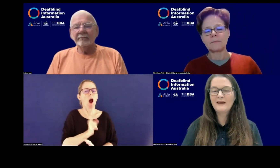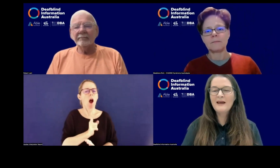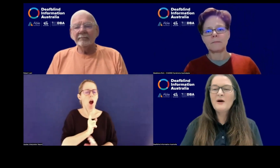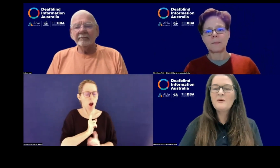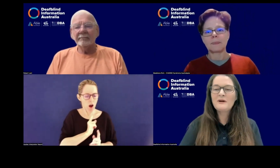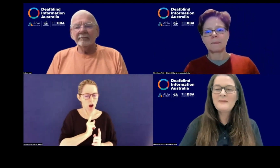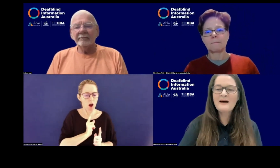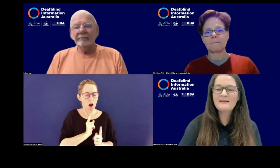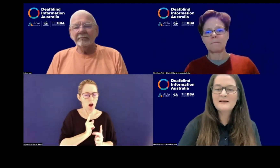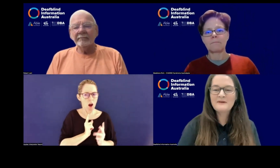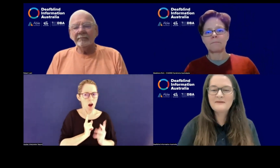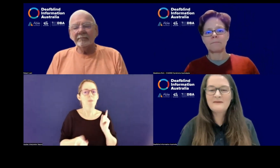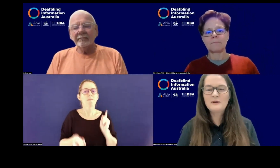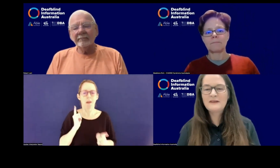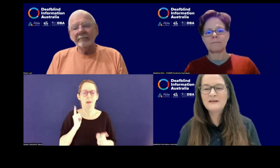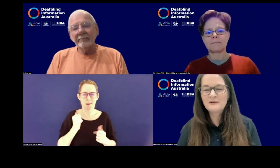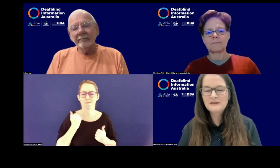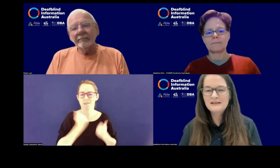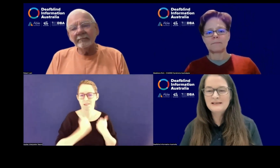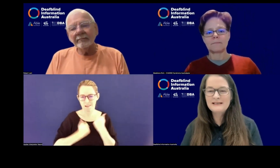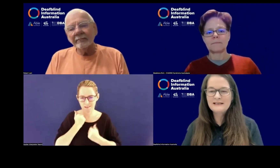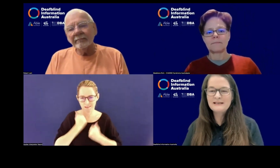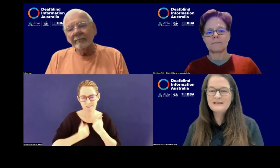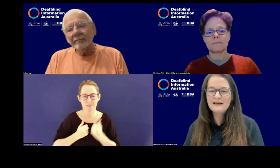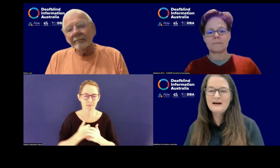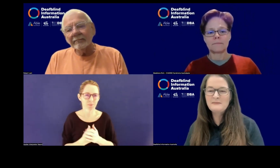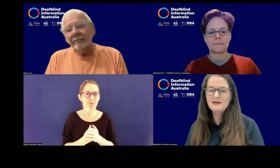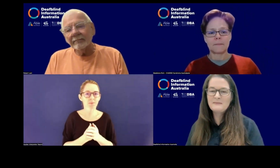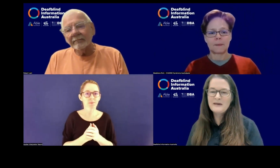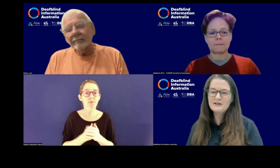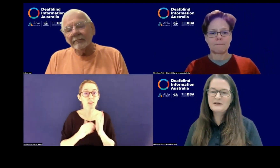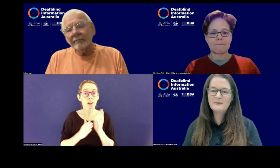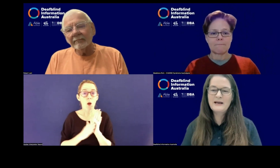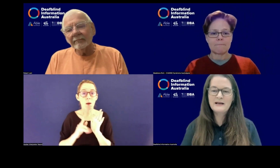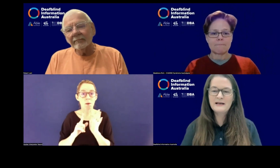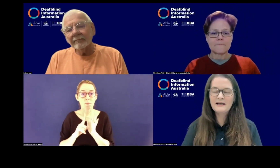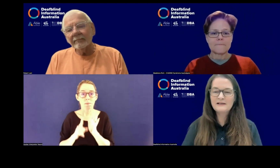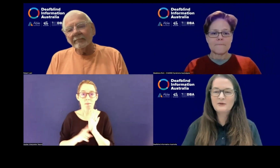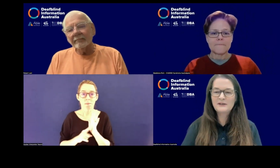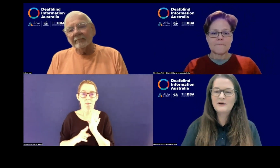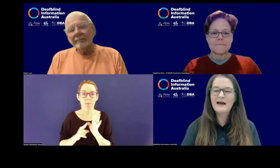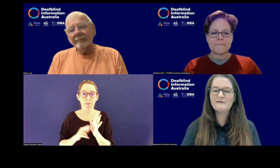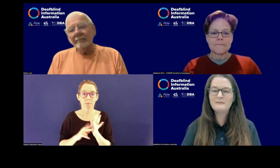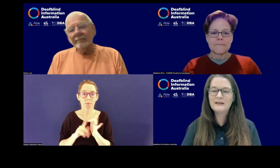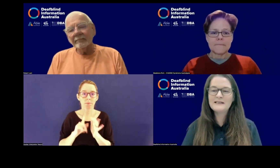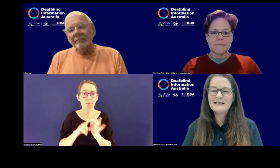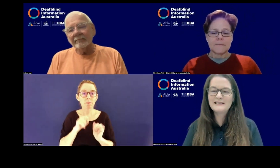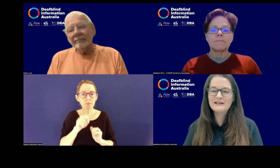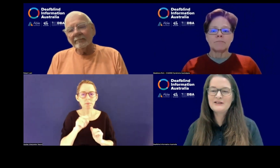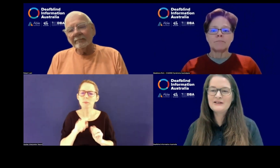What about some of what the doctors did, so you mentioned when Sean was going to have a blood test.